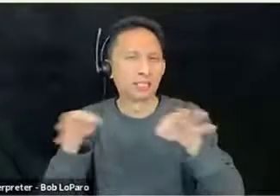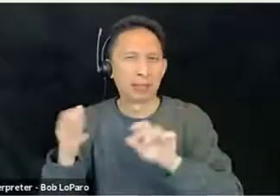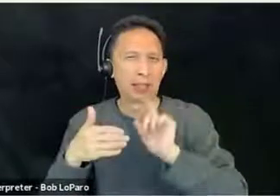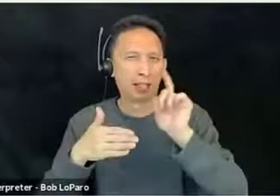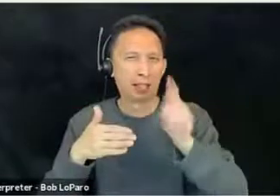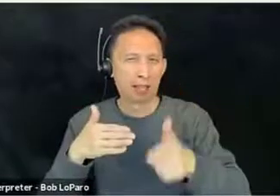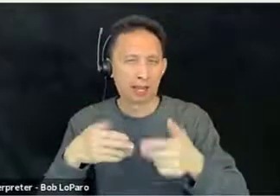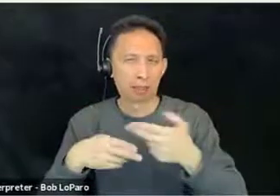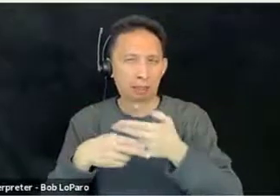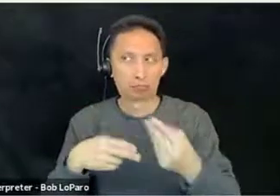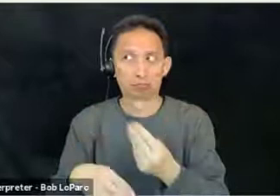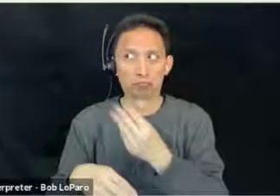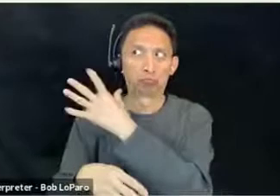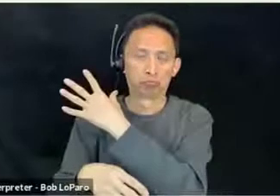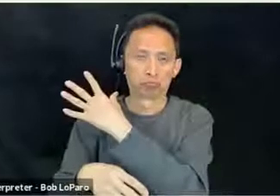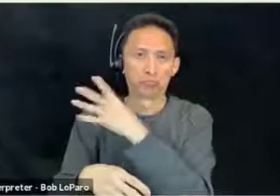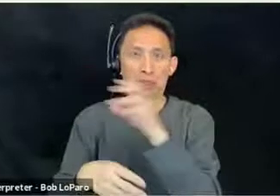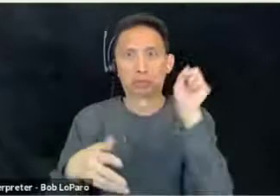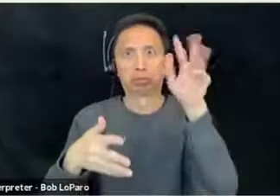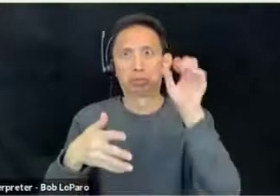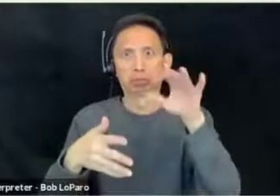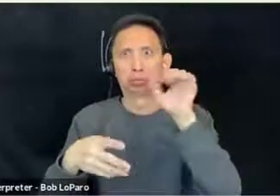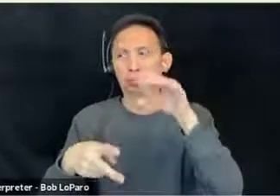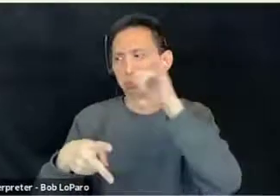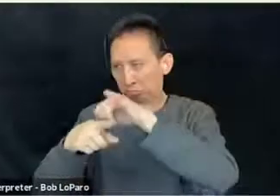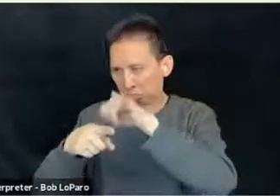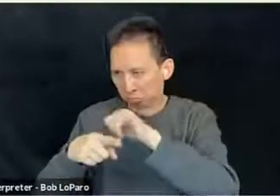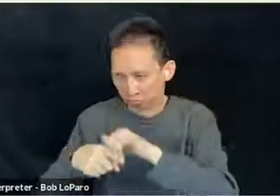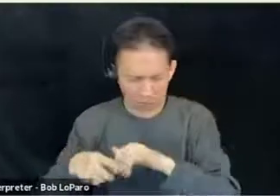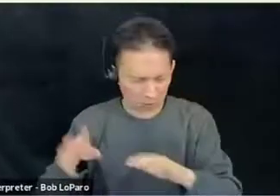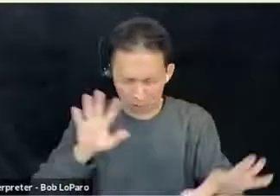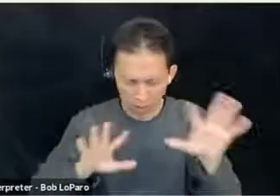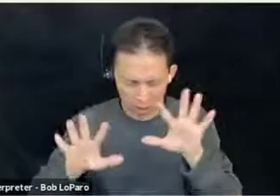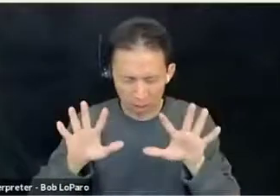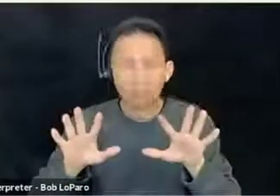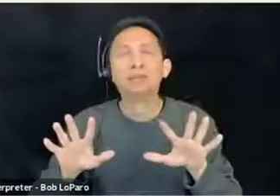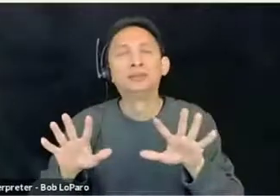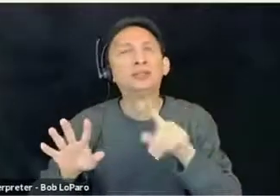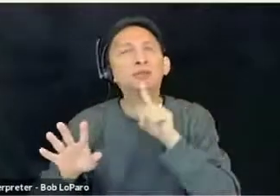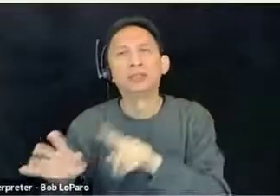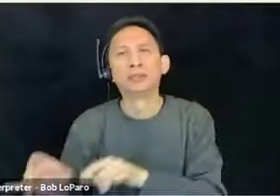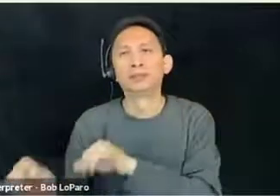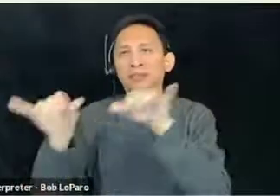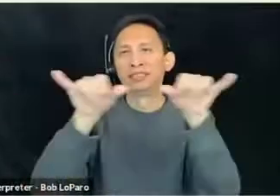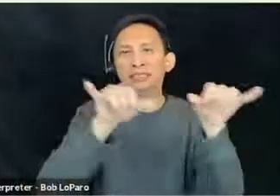because those disorders are very similar to the Zellweger spectrum.